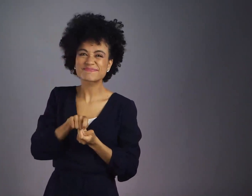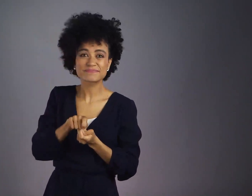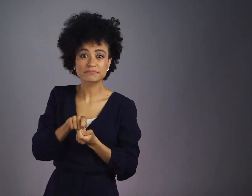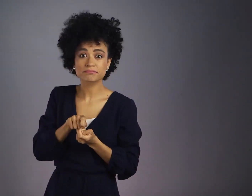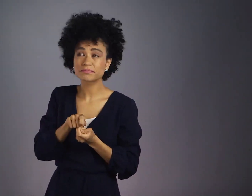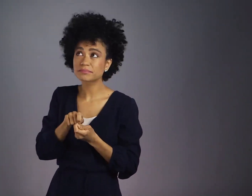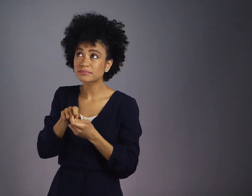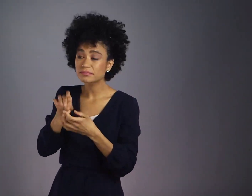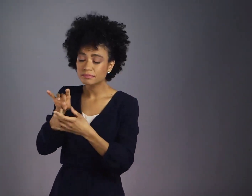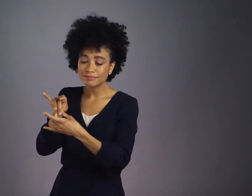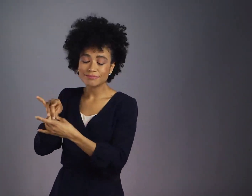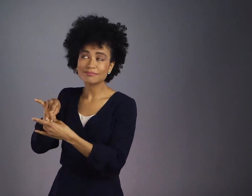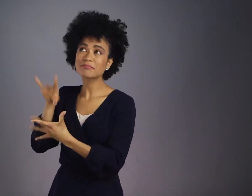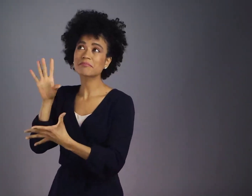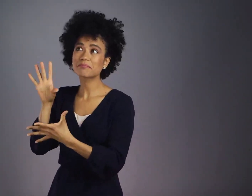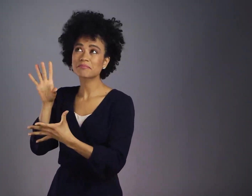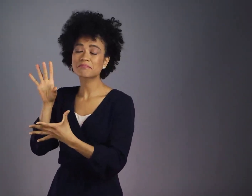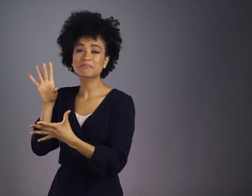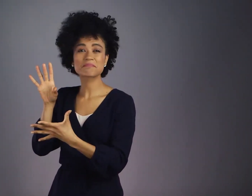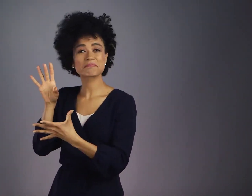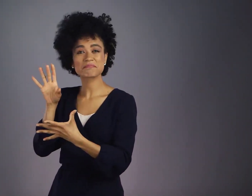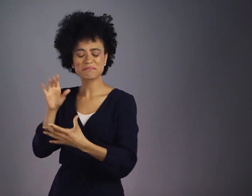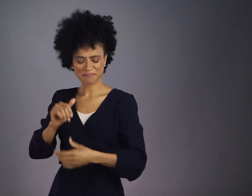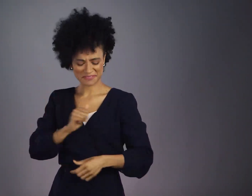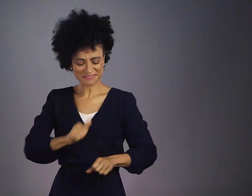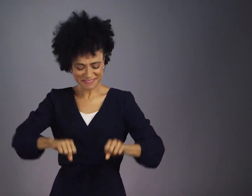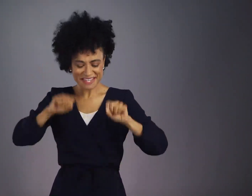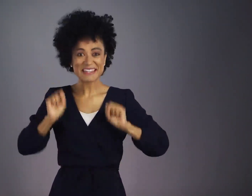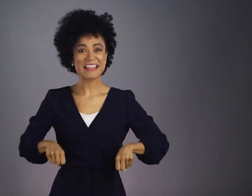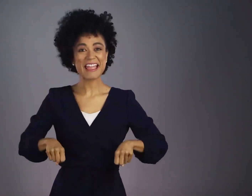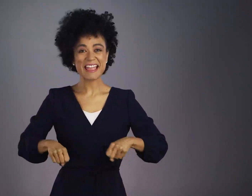We ask especially for freedom from self-will,